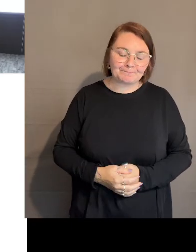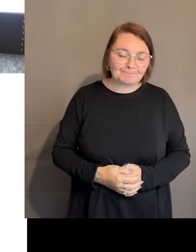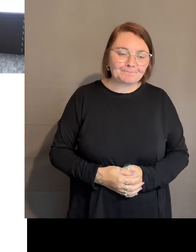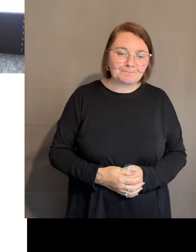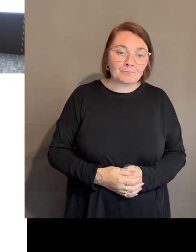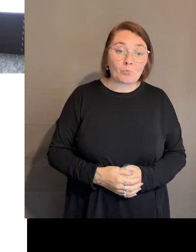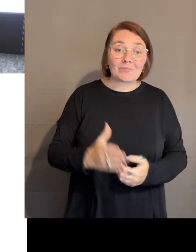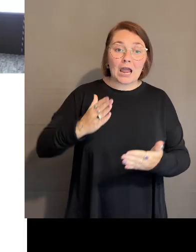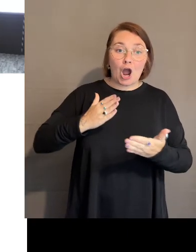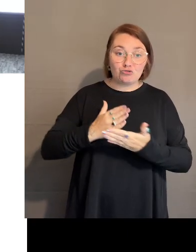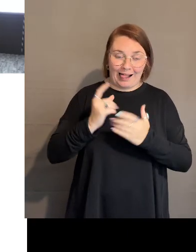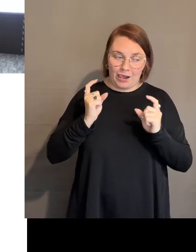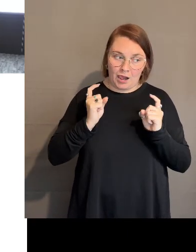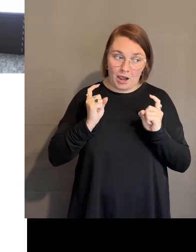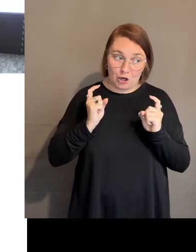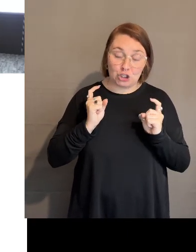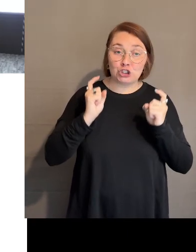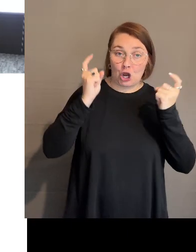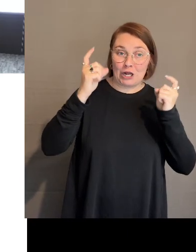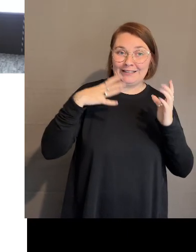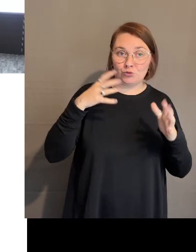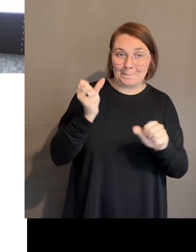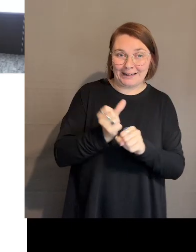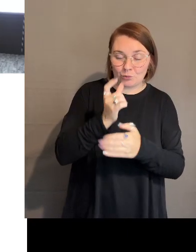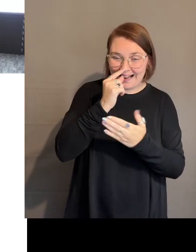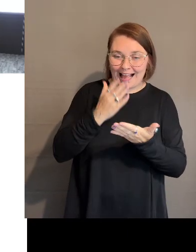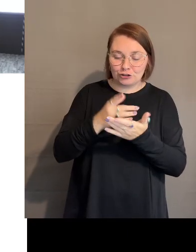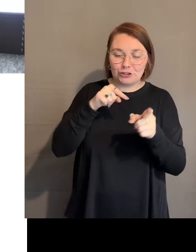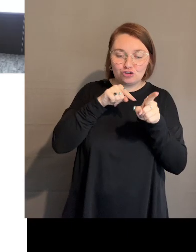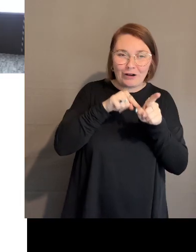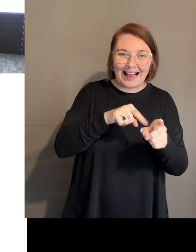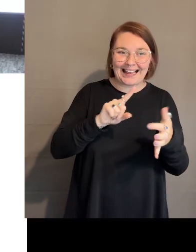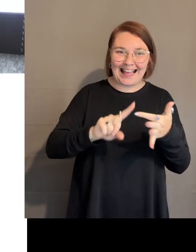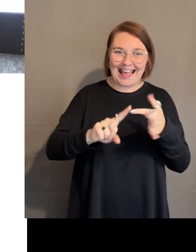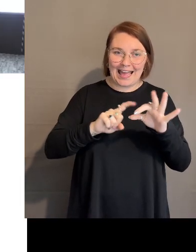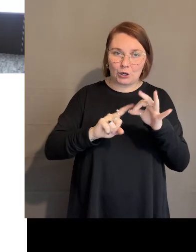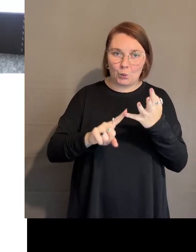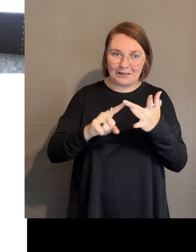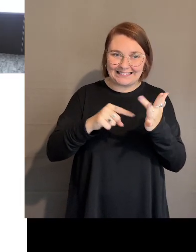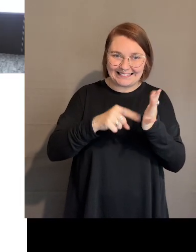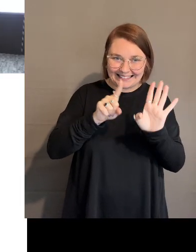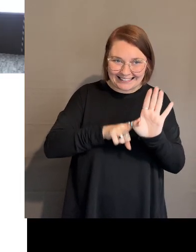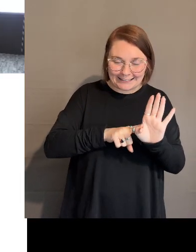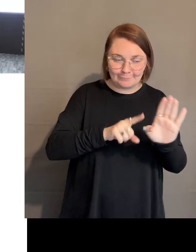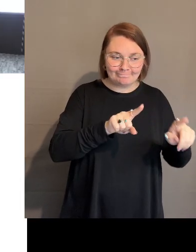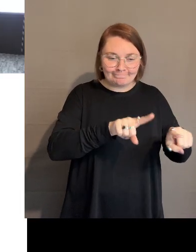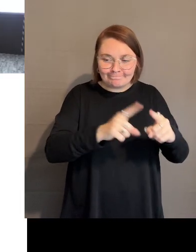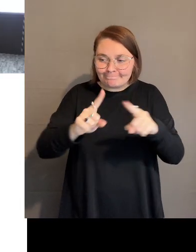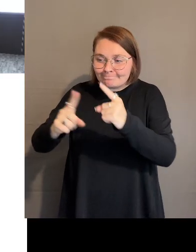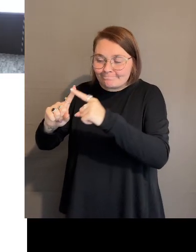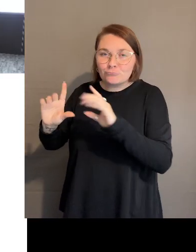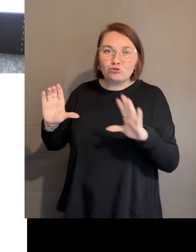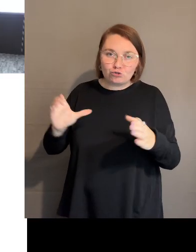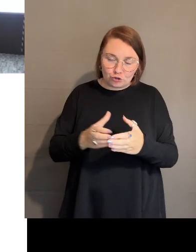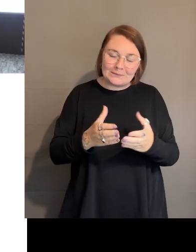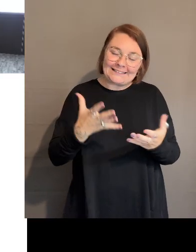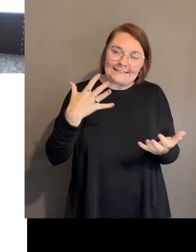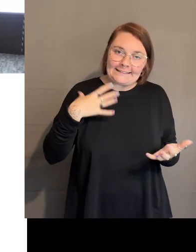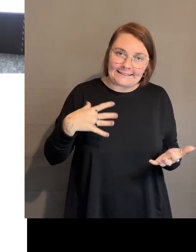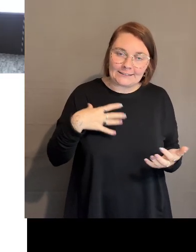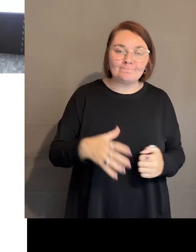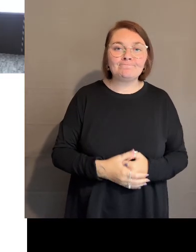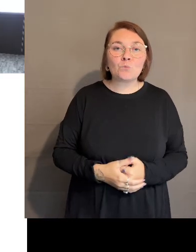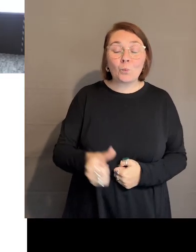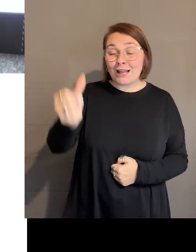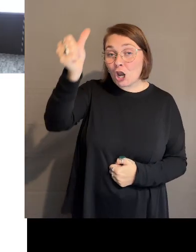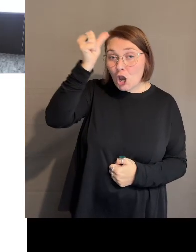A real concern that we need to make sure we can track equity across this in a number of different ways. So, you know, we know that